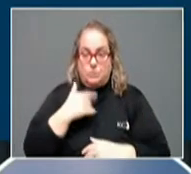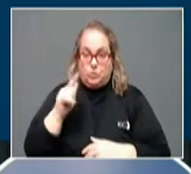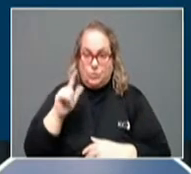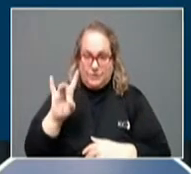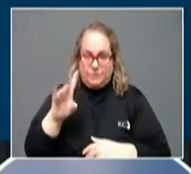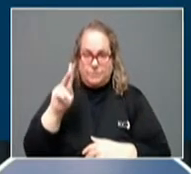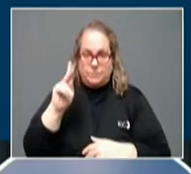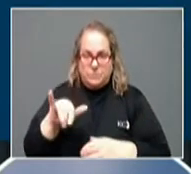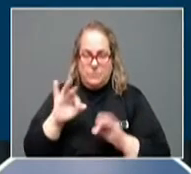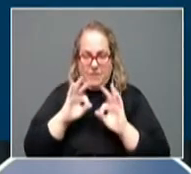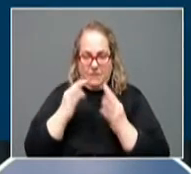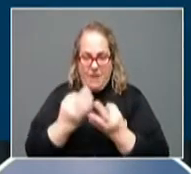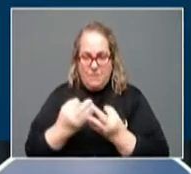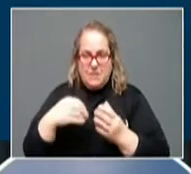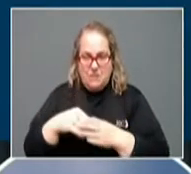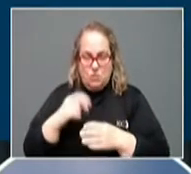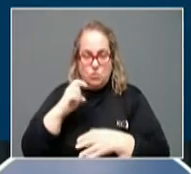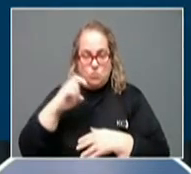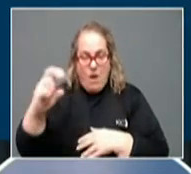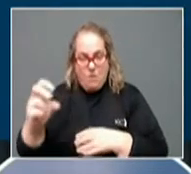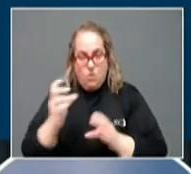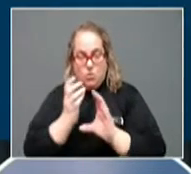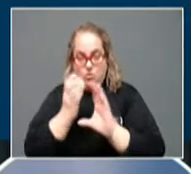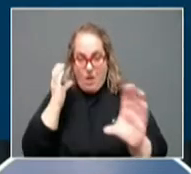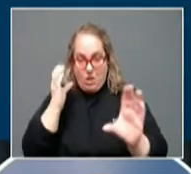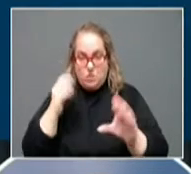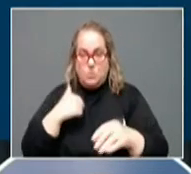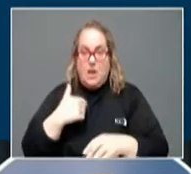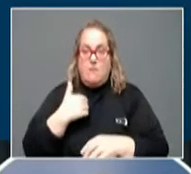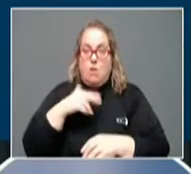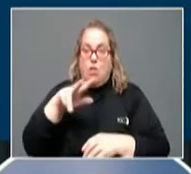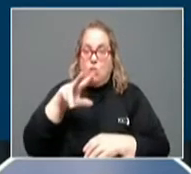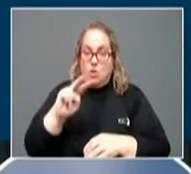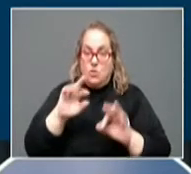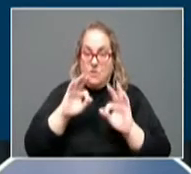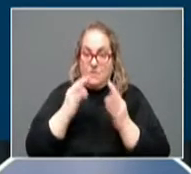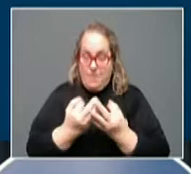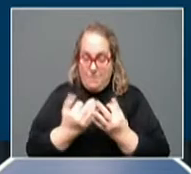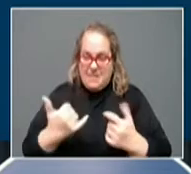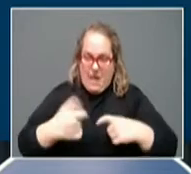travel trailers. We have 32 families that are pending to be placed in them.